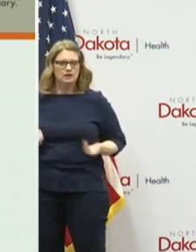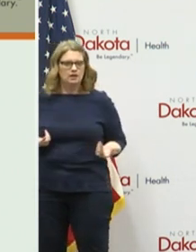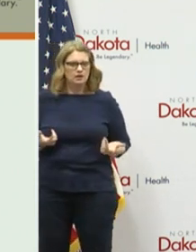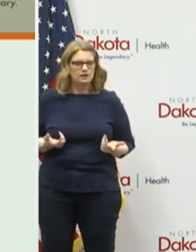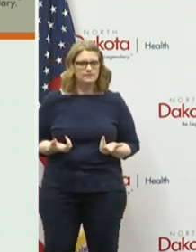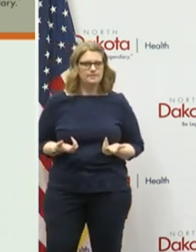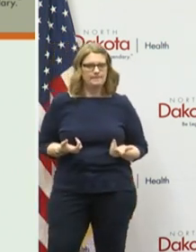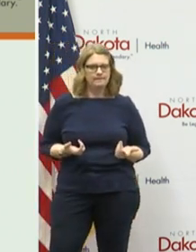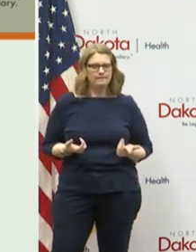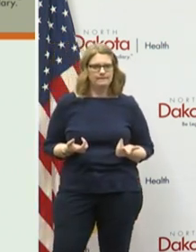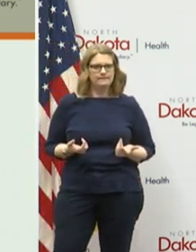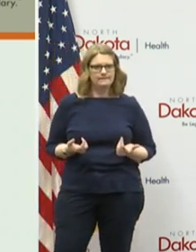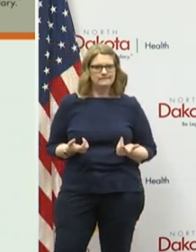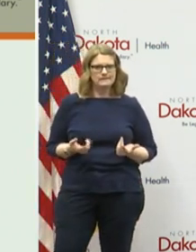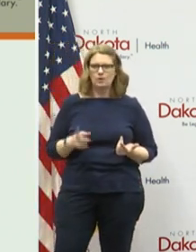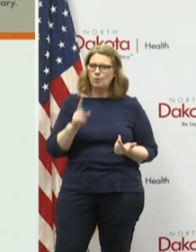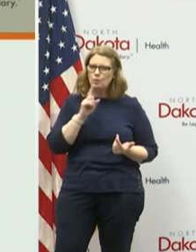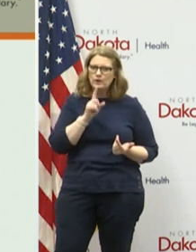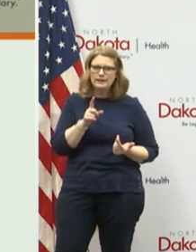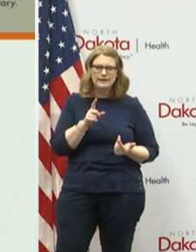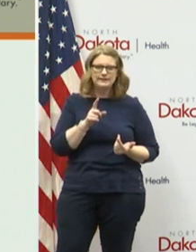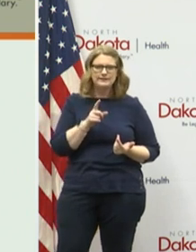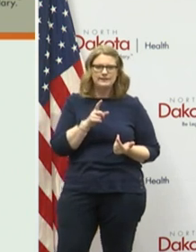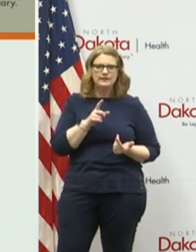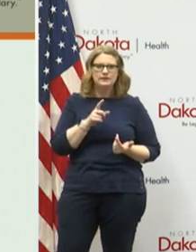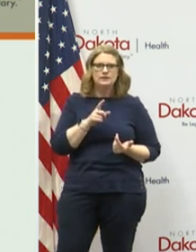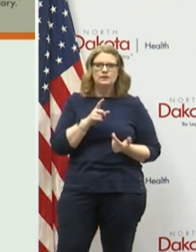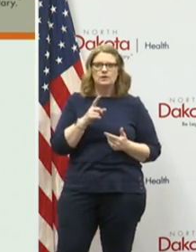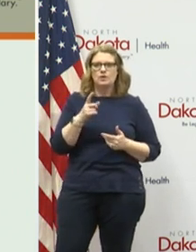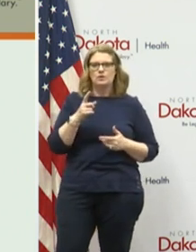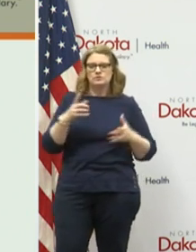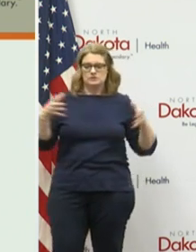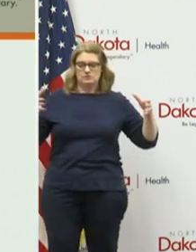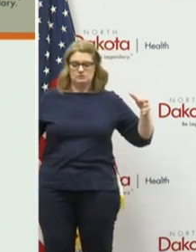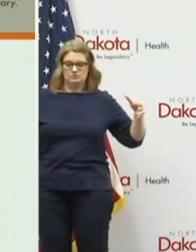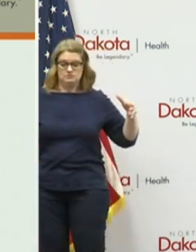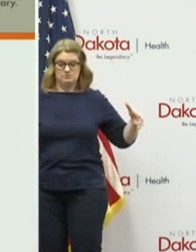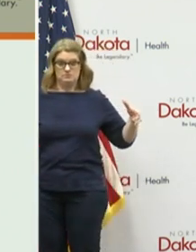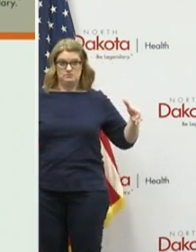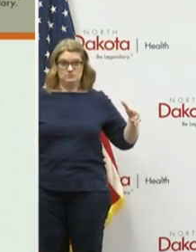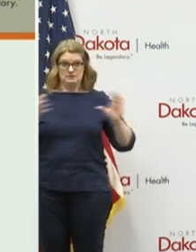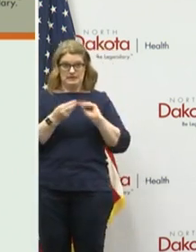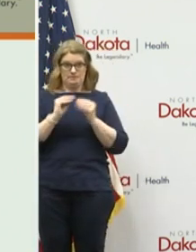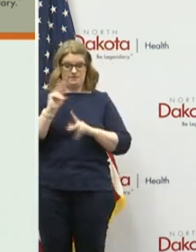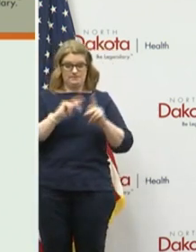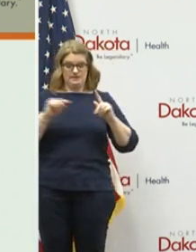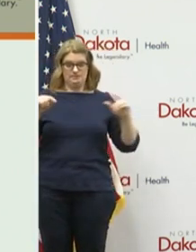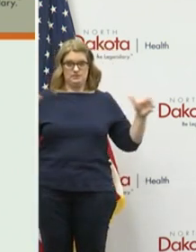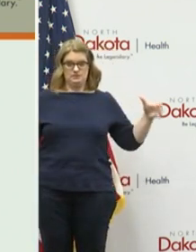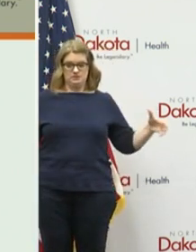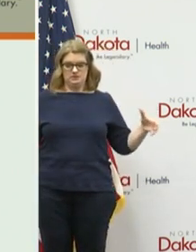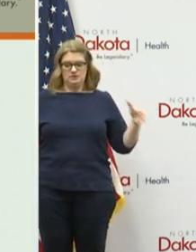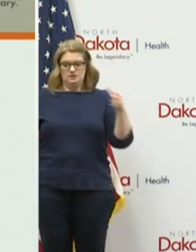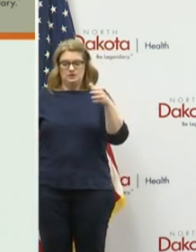IN A LONG-TERM CARE FACILITY AS A RESIDENT, THEY'RE IN ISOLATION FROM OTHER PEOPLE.